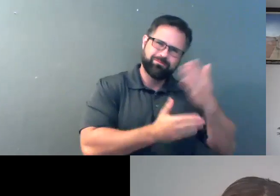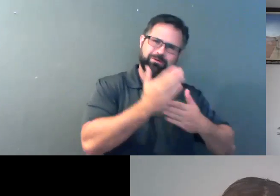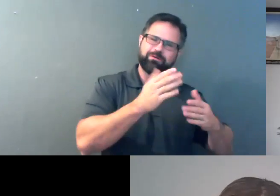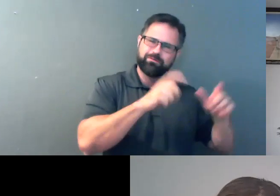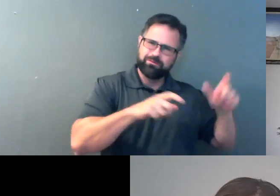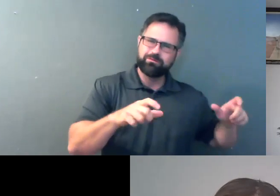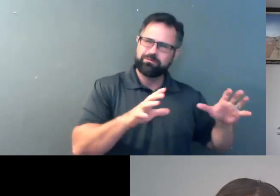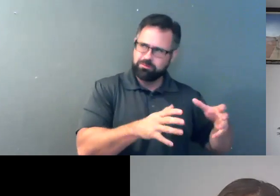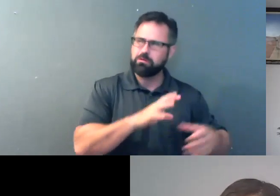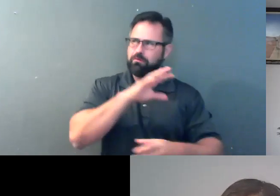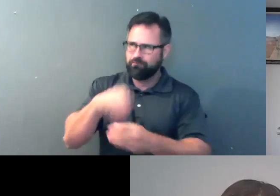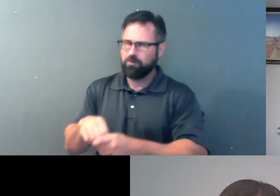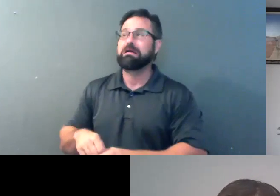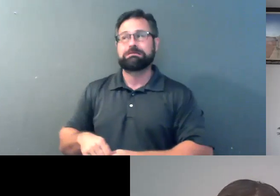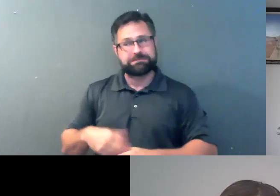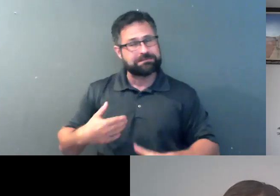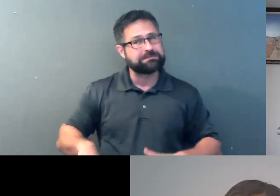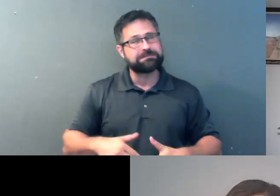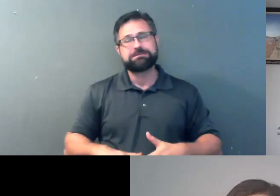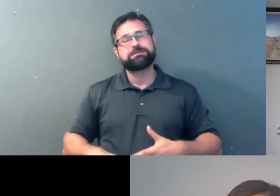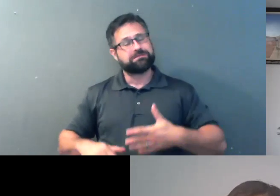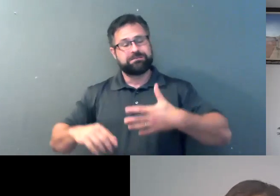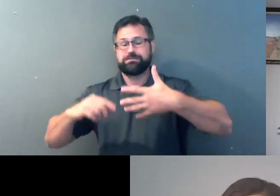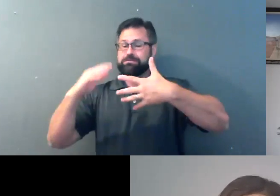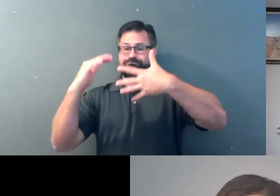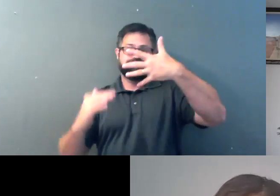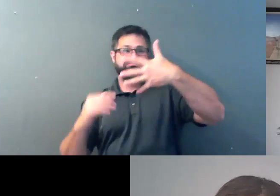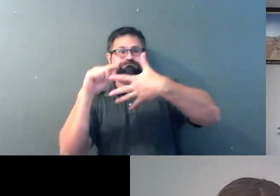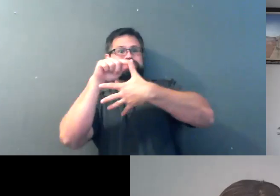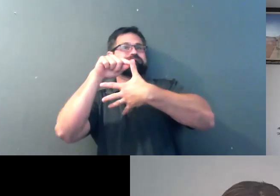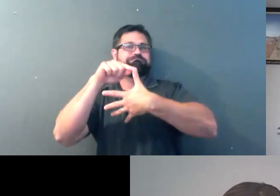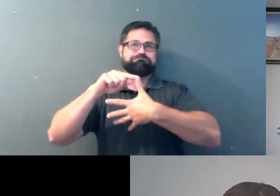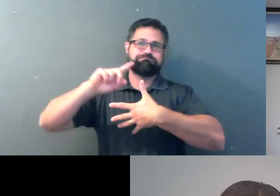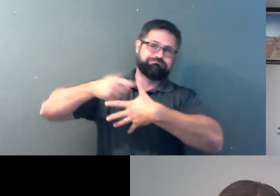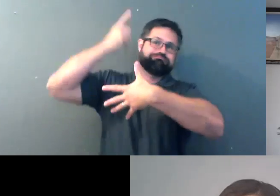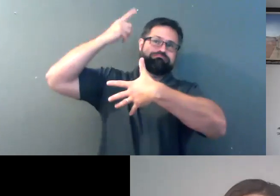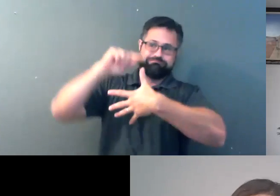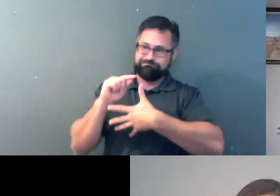for us um to ensure the principle of nothing about us without us is also being